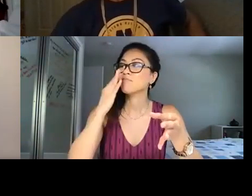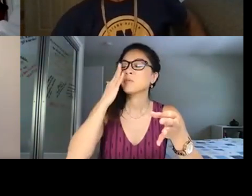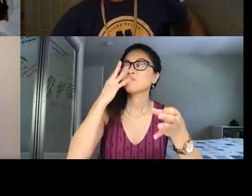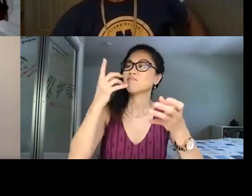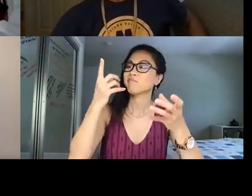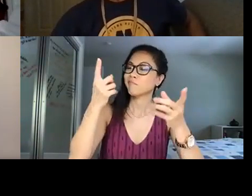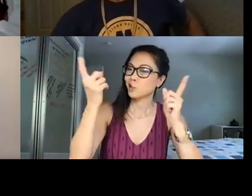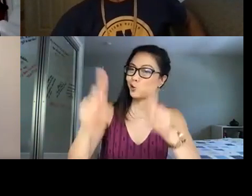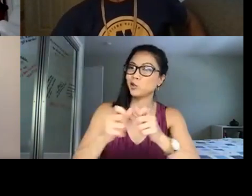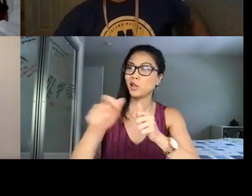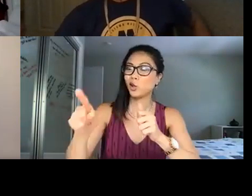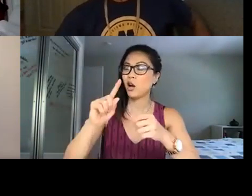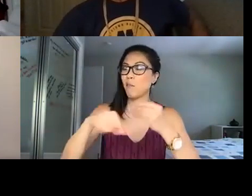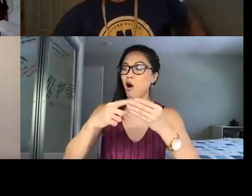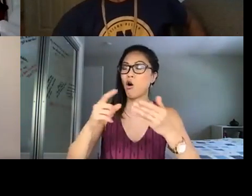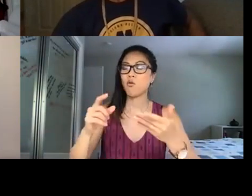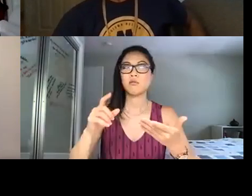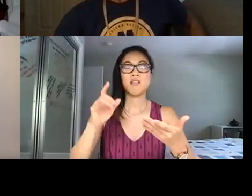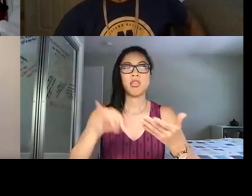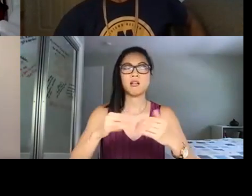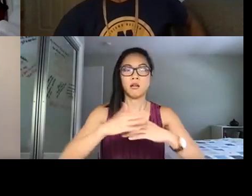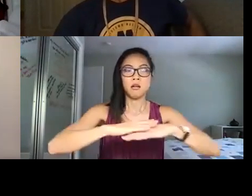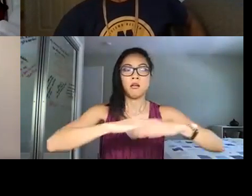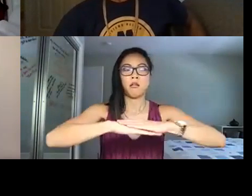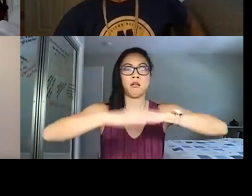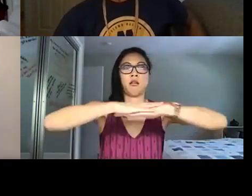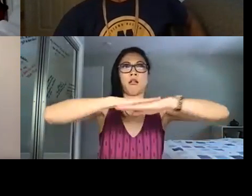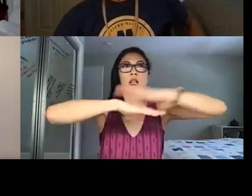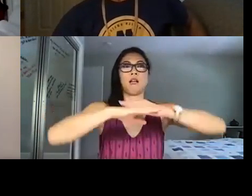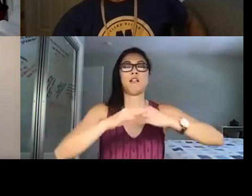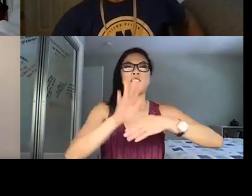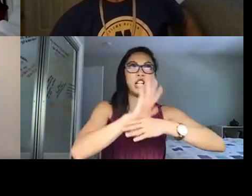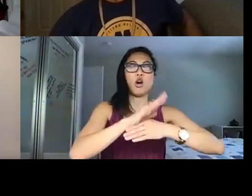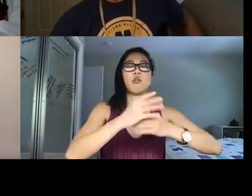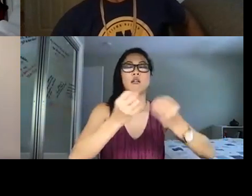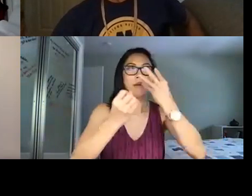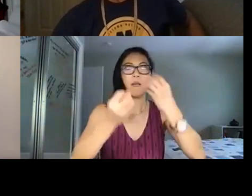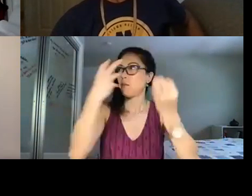message after message after action. There's just a lot happening a lot to process and take